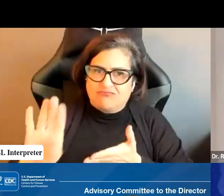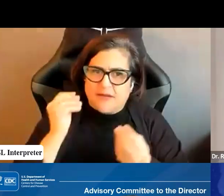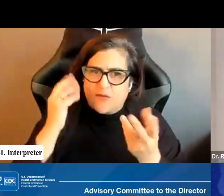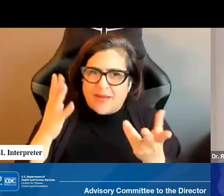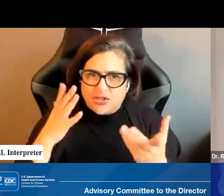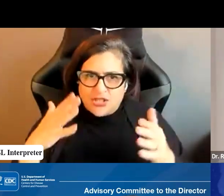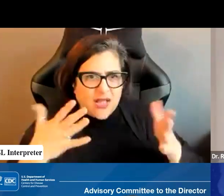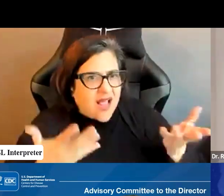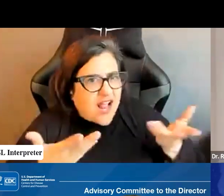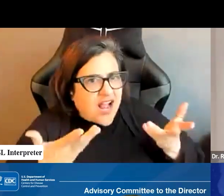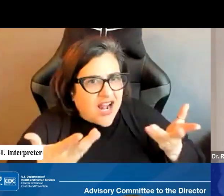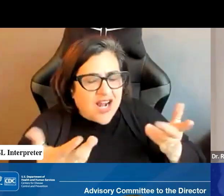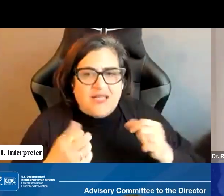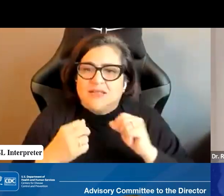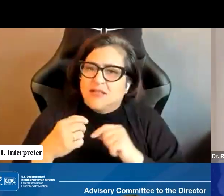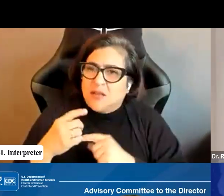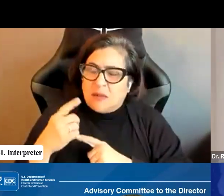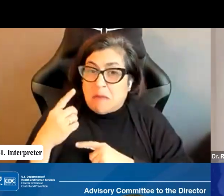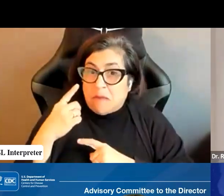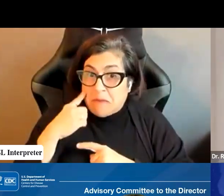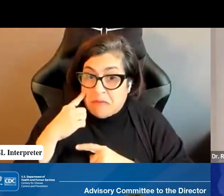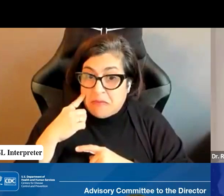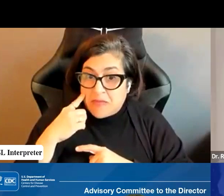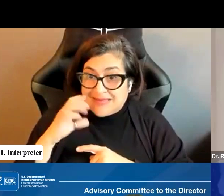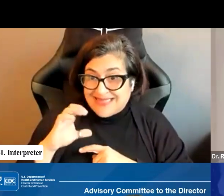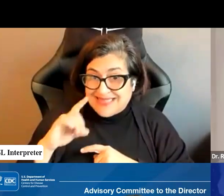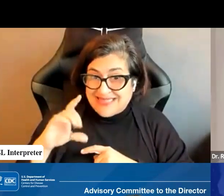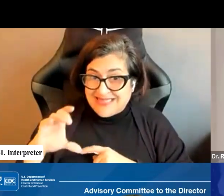I don't really think so much of CDC as maybe FDA.